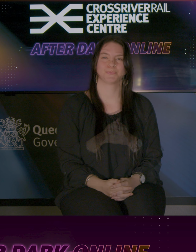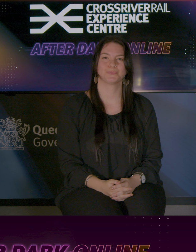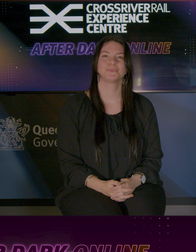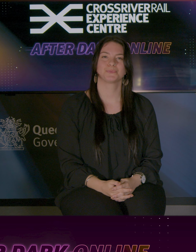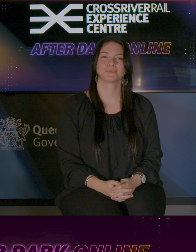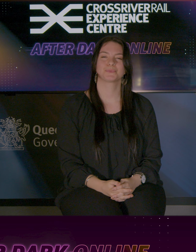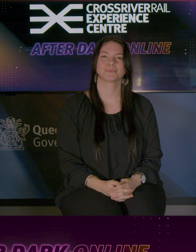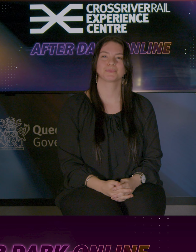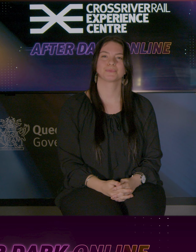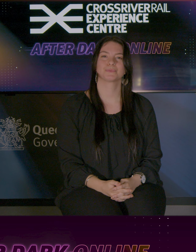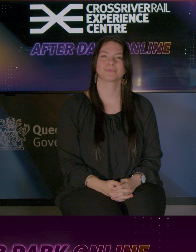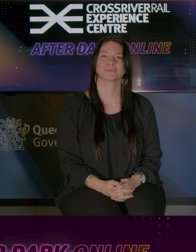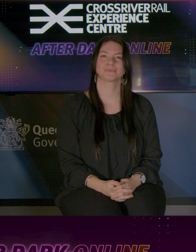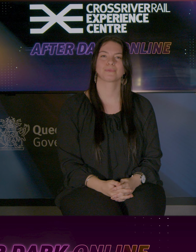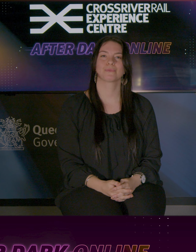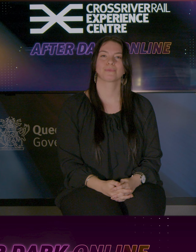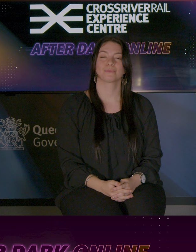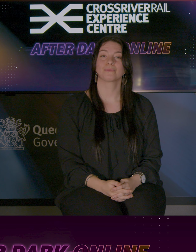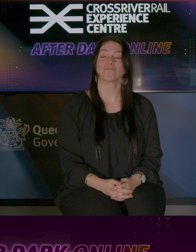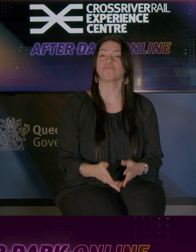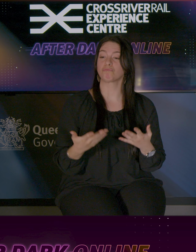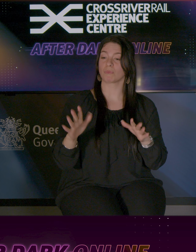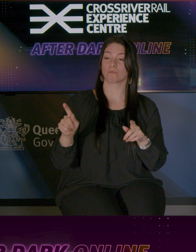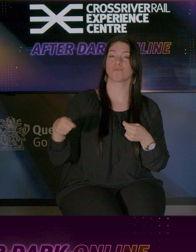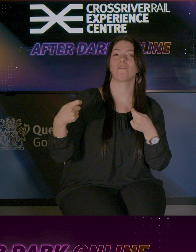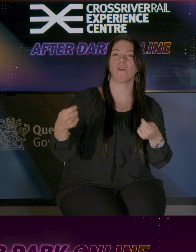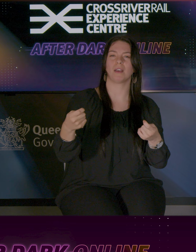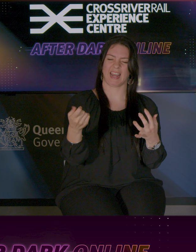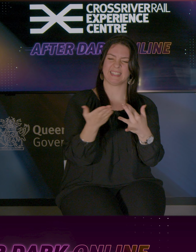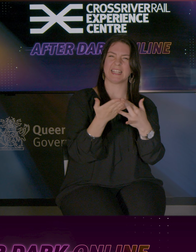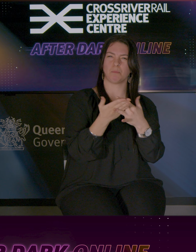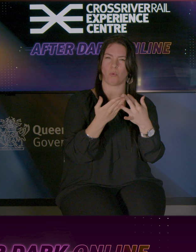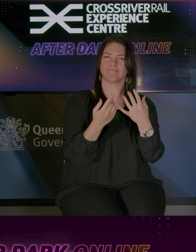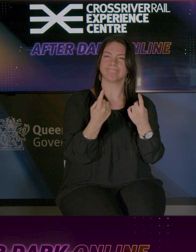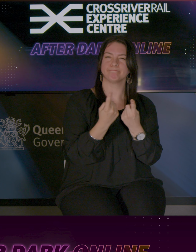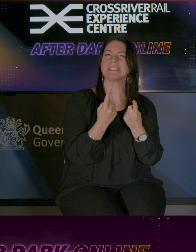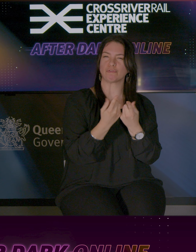and we also provide accessible materials in a variety of ways audible Visual and tactile